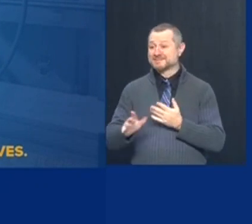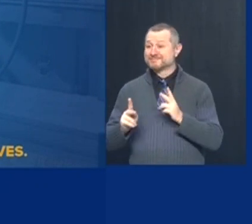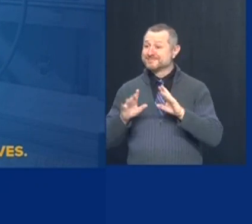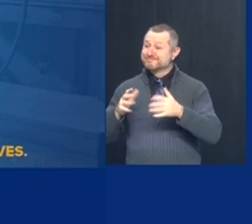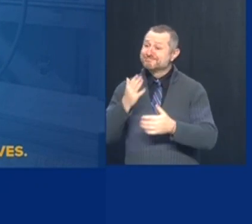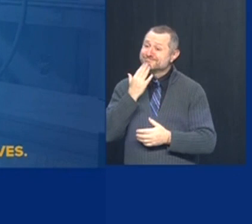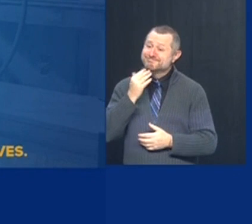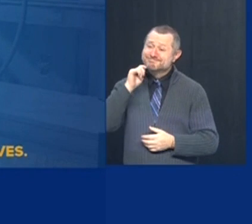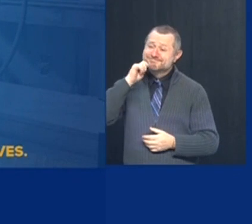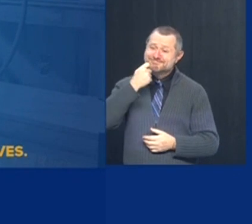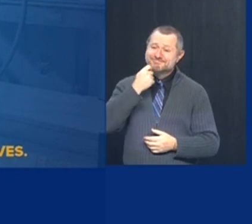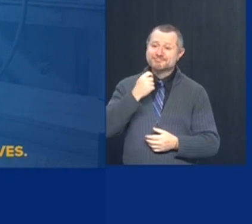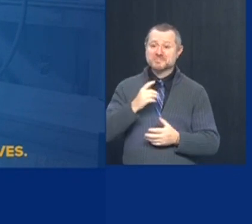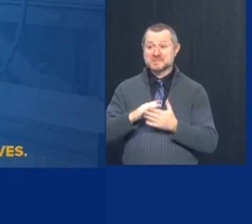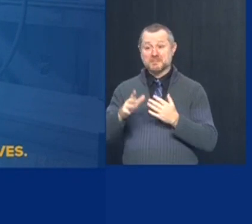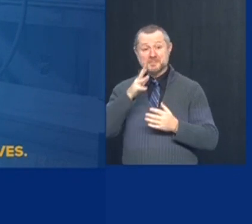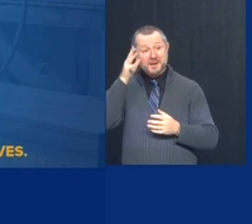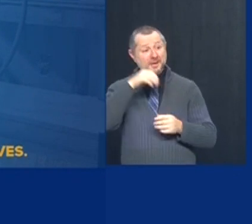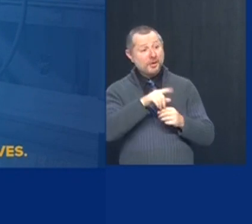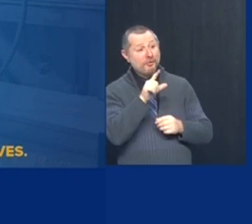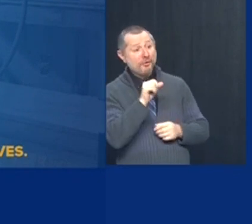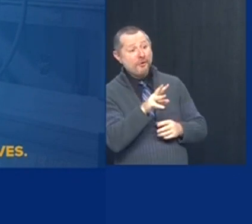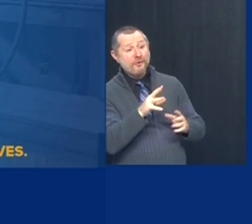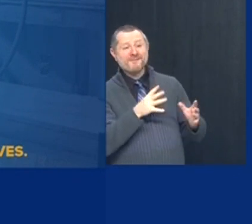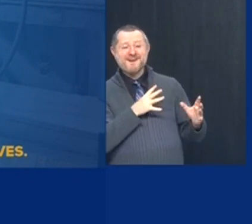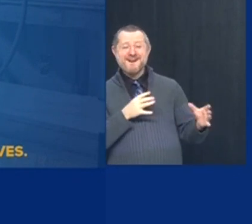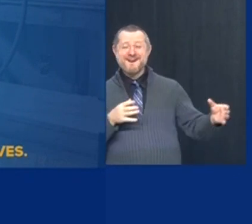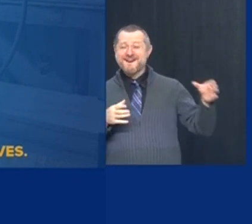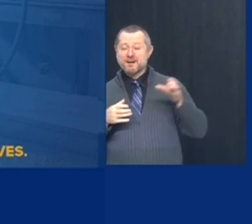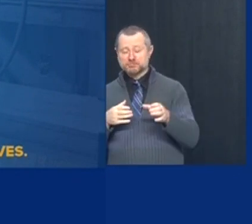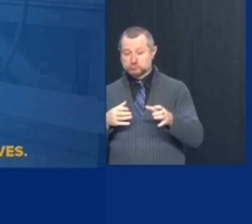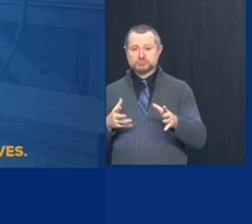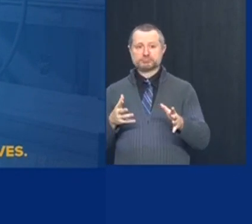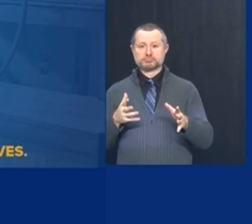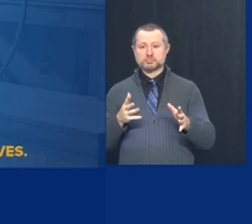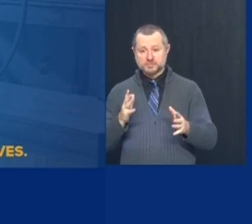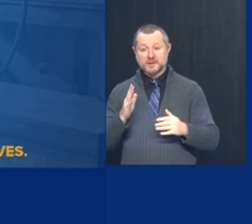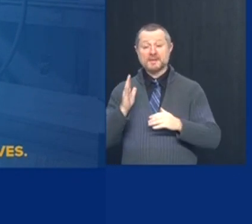YEAH. DOESN'T HAVE TO BE YOUR IN-LAWS. AND THOSE CAN BE NICE PEOPLE.